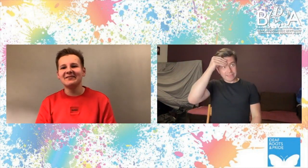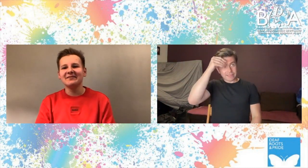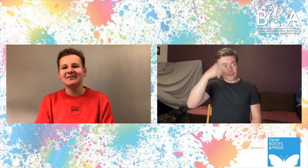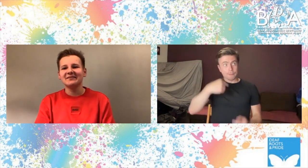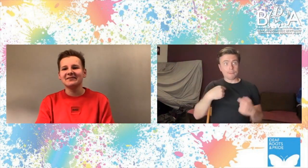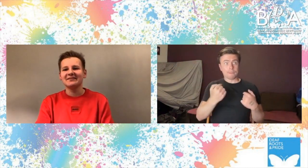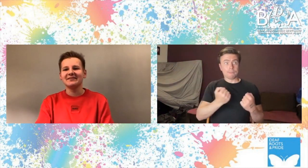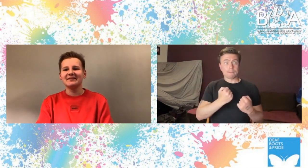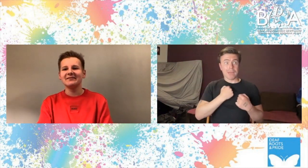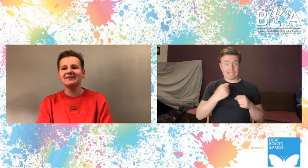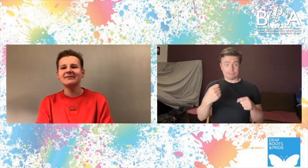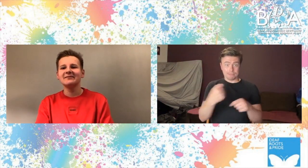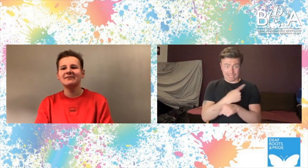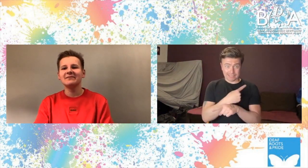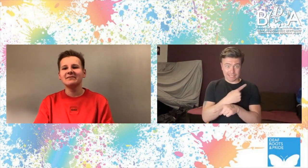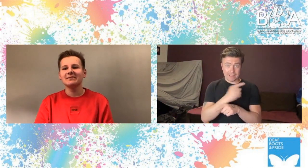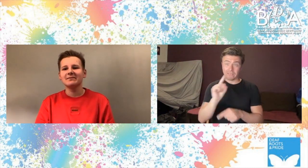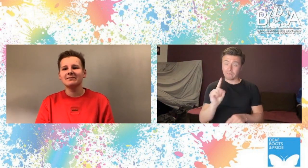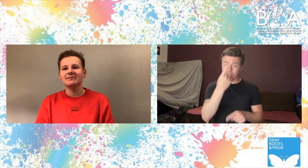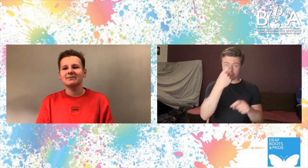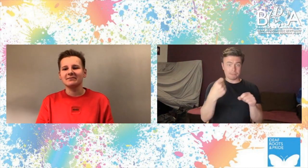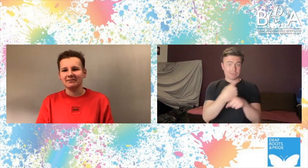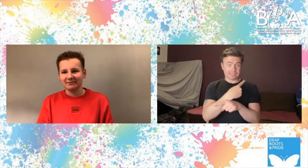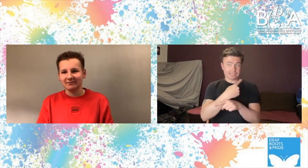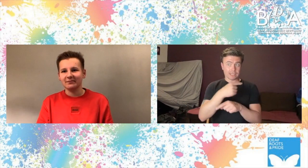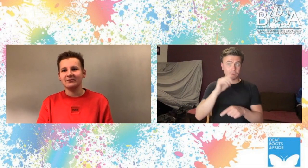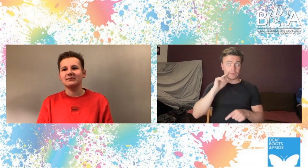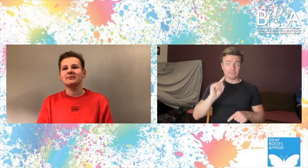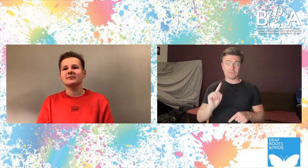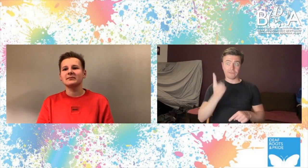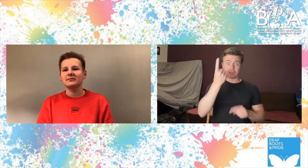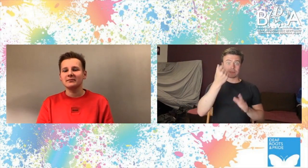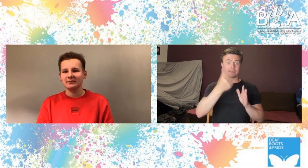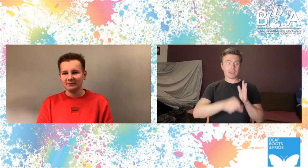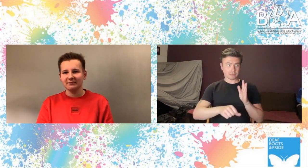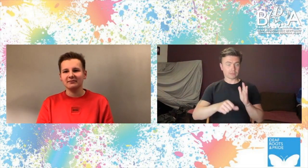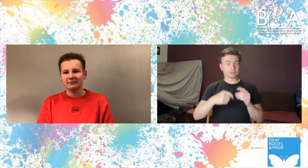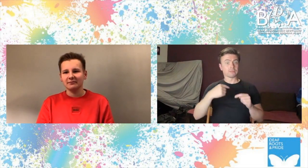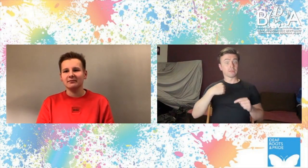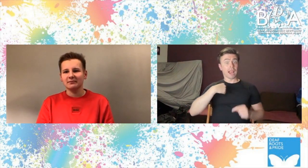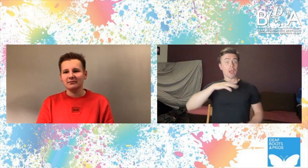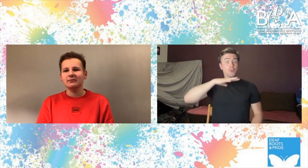Well, I learn from my mistakes and my first mistake was that I wanted